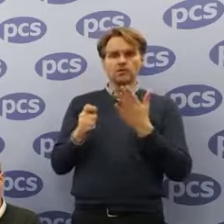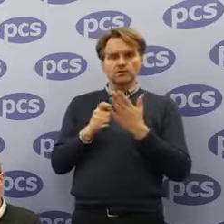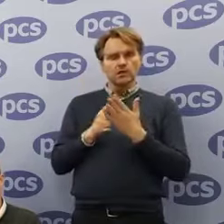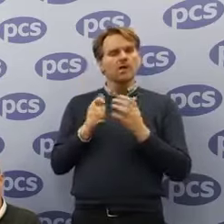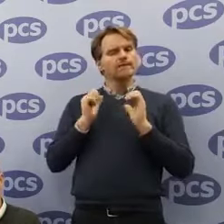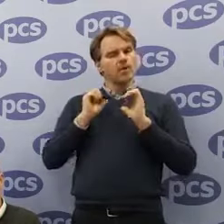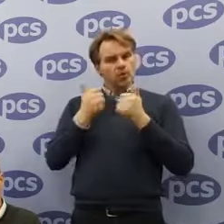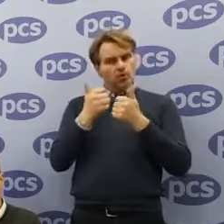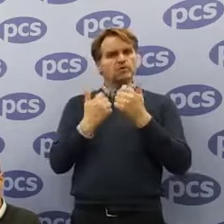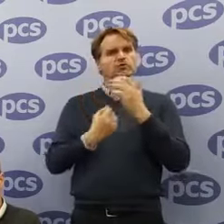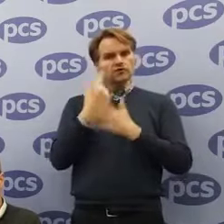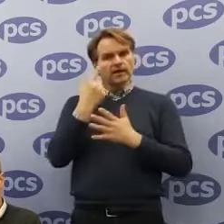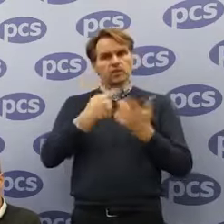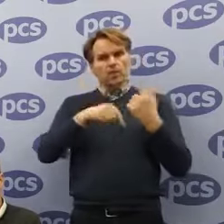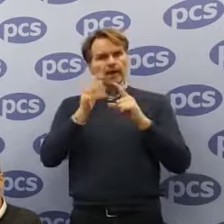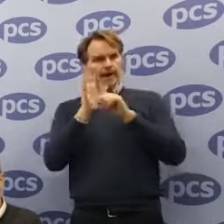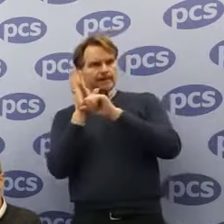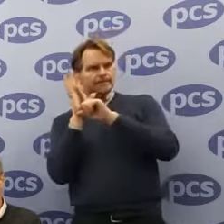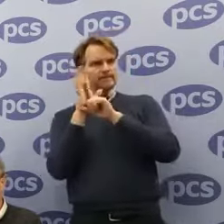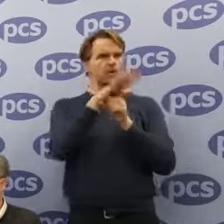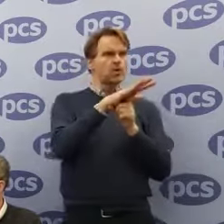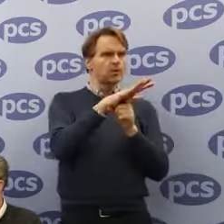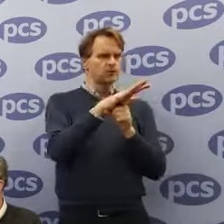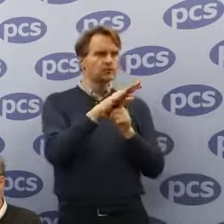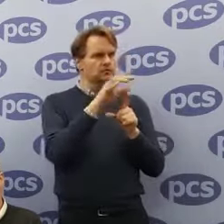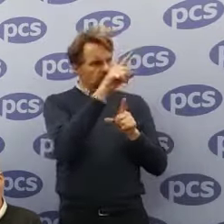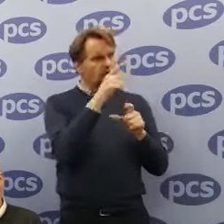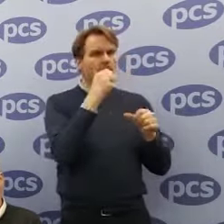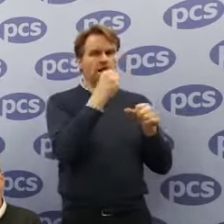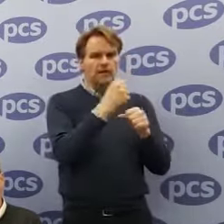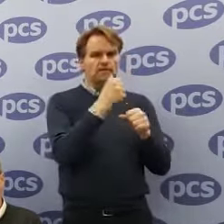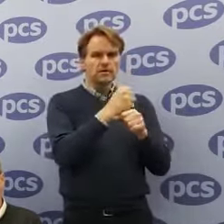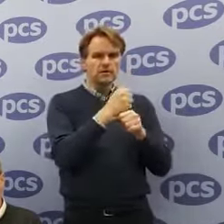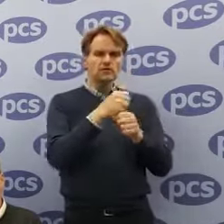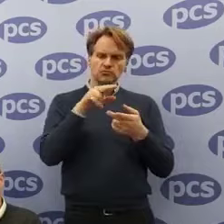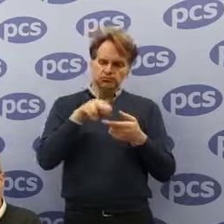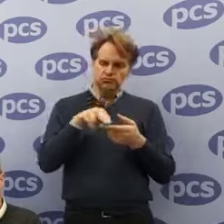pressure the government to finally treat its own workforce with the fairness that